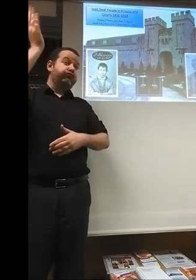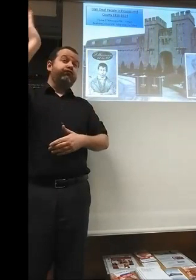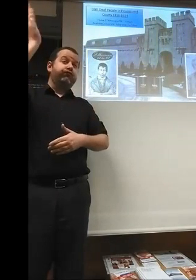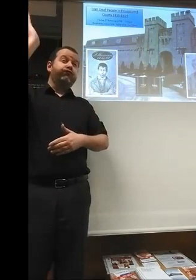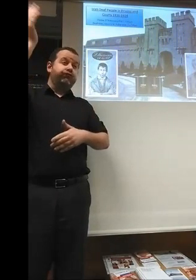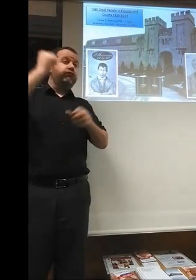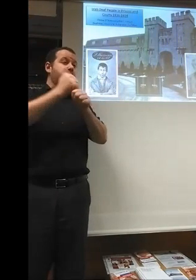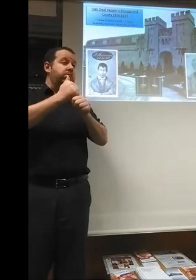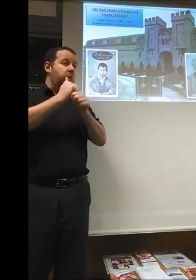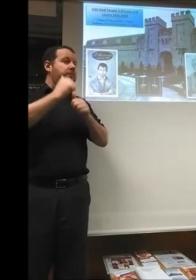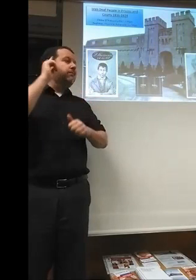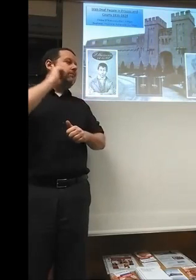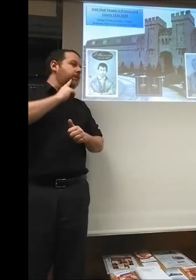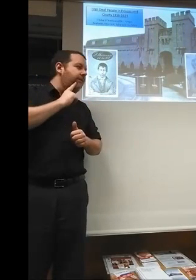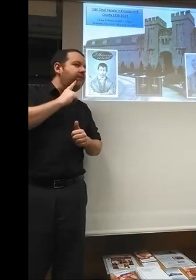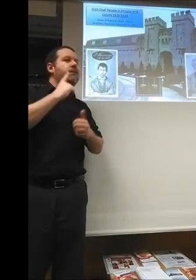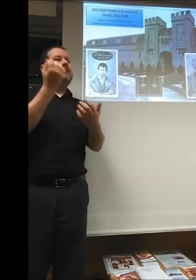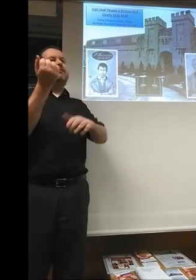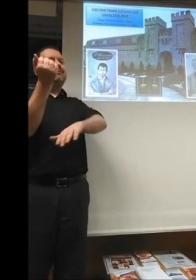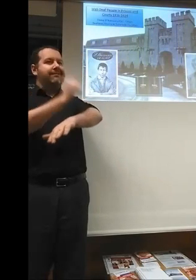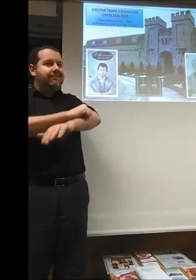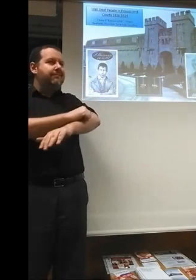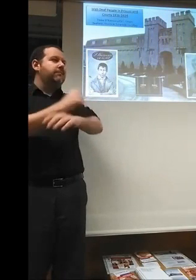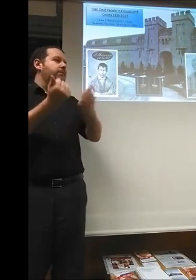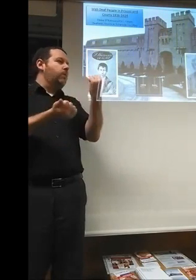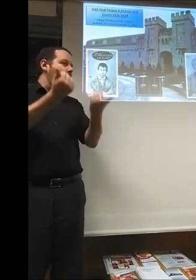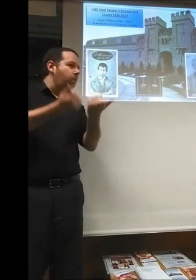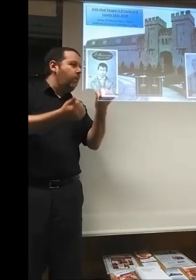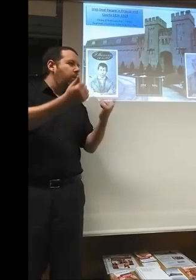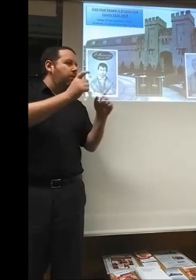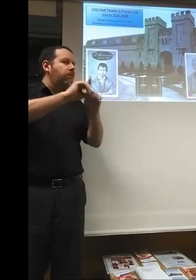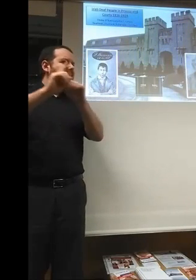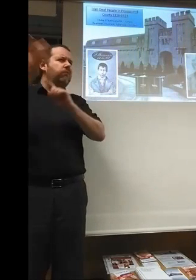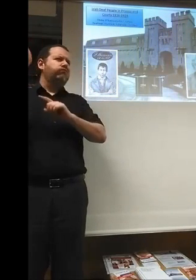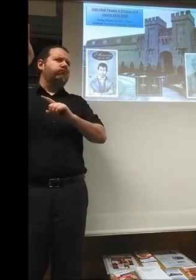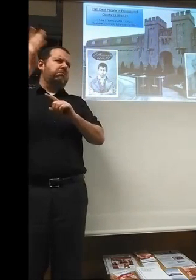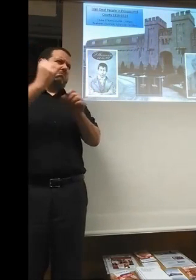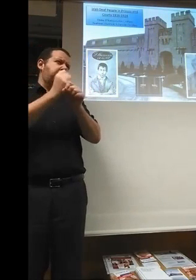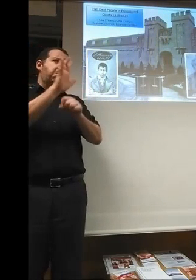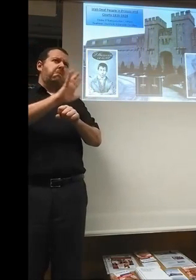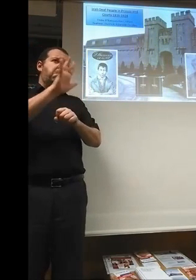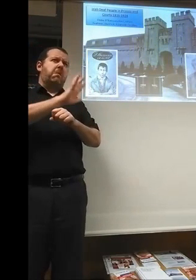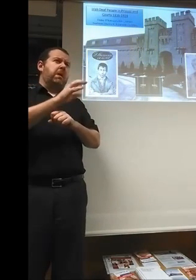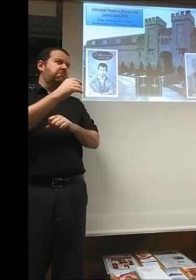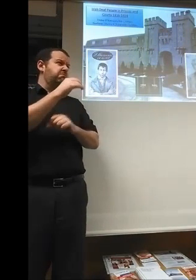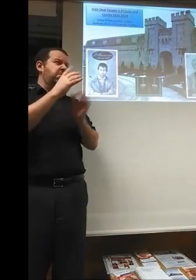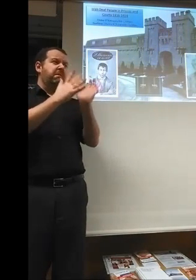So Ive done Ive often presented about Deaf people in prisons and courts, I’ve done